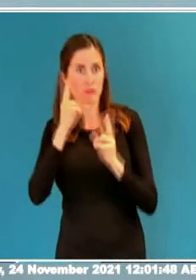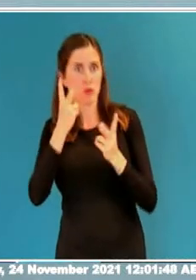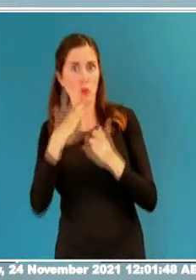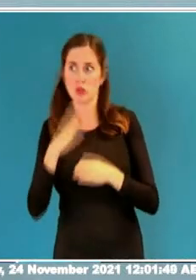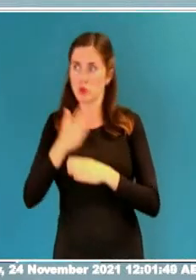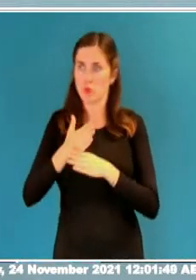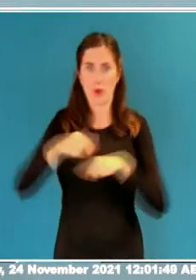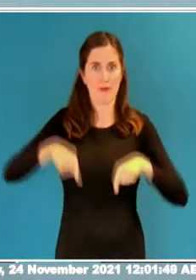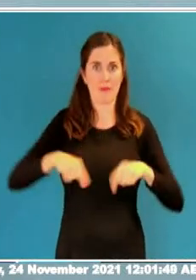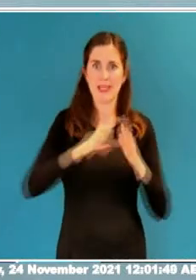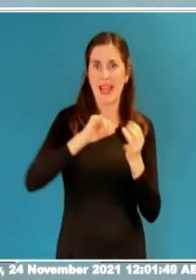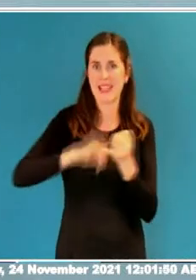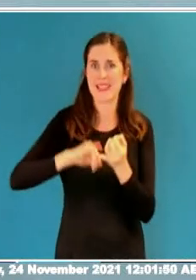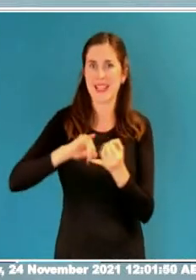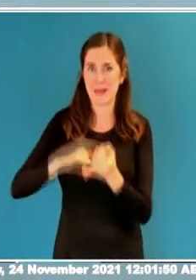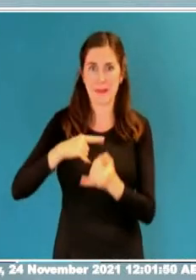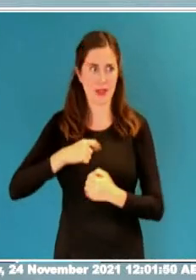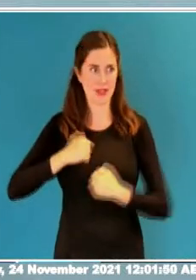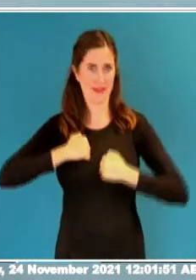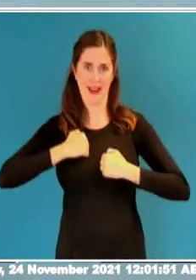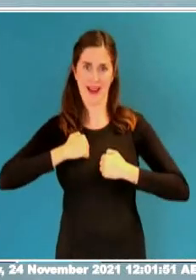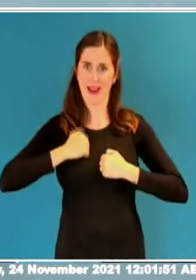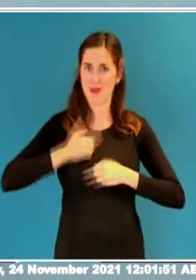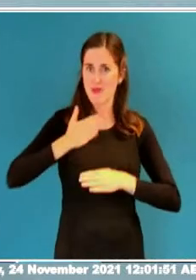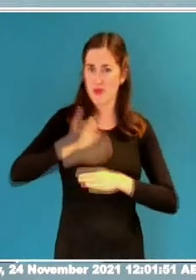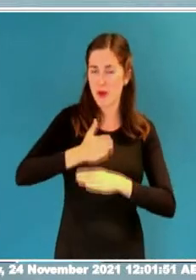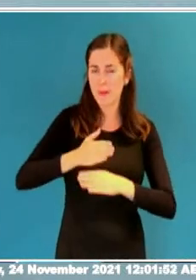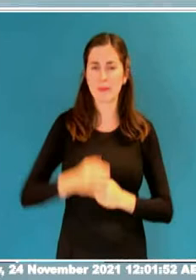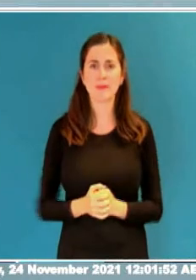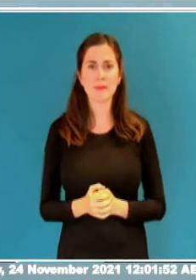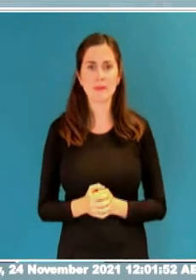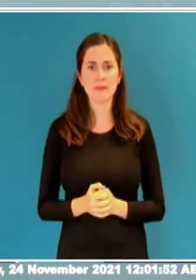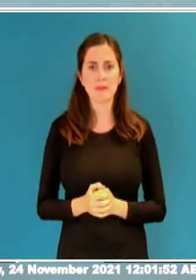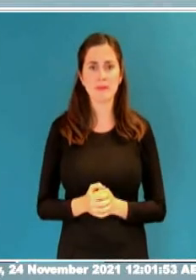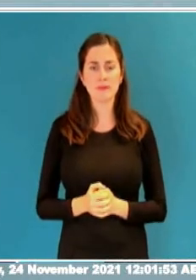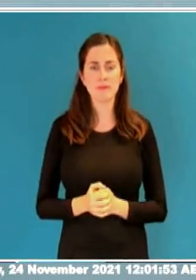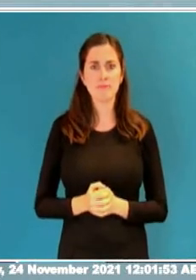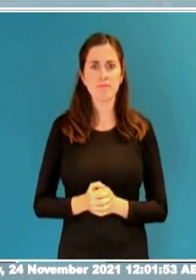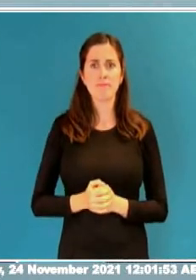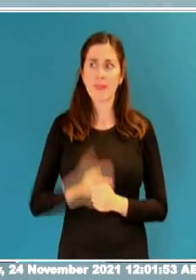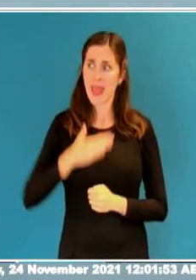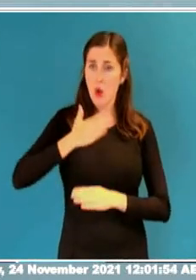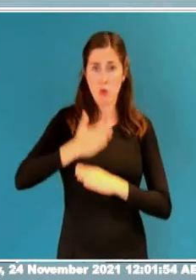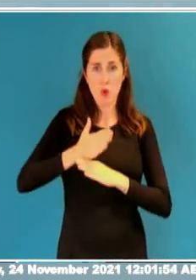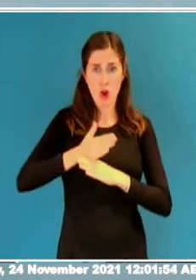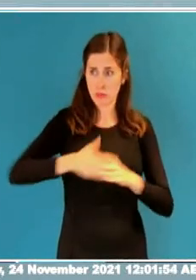Secondly, across the board when it comes to diversity inclusion, we place a lot of